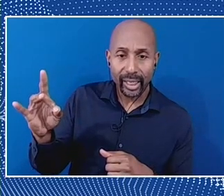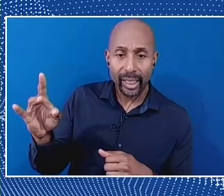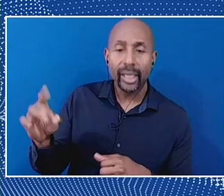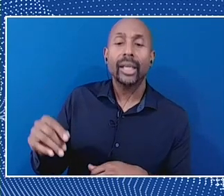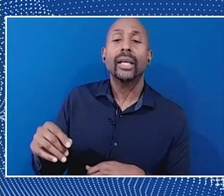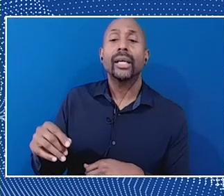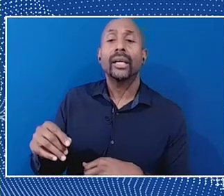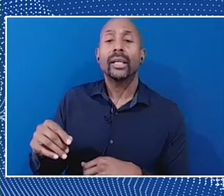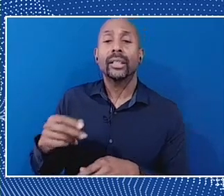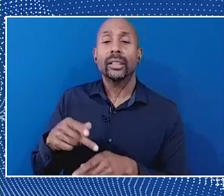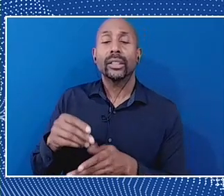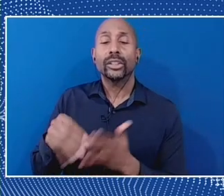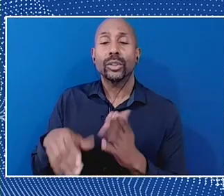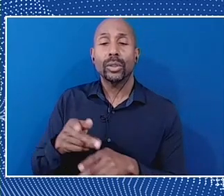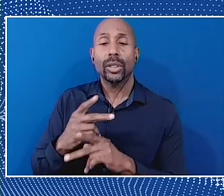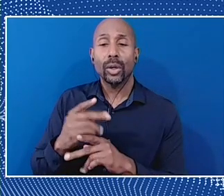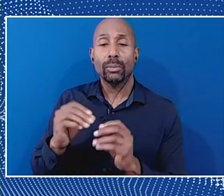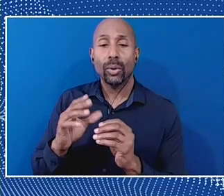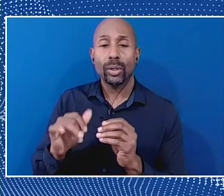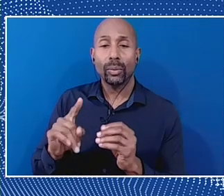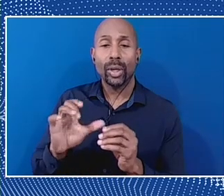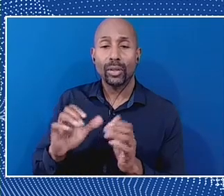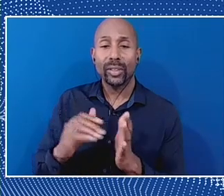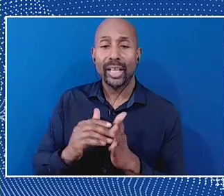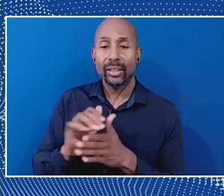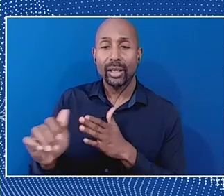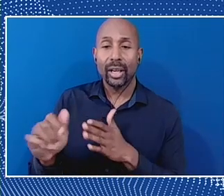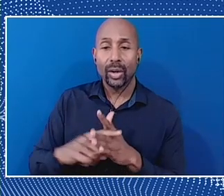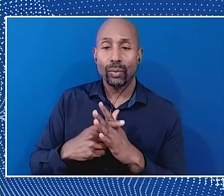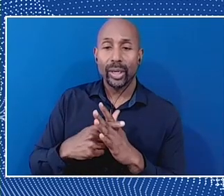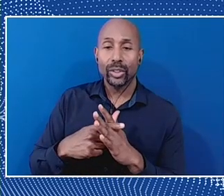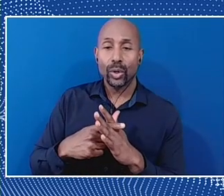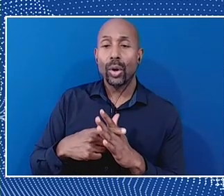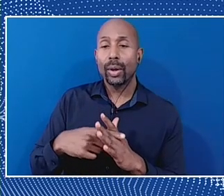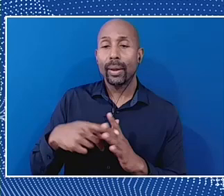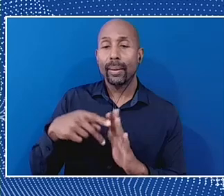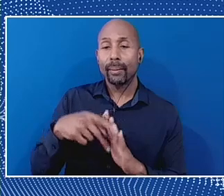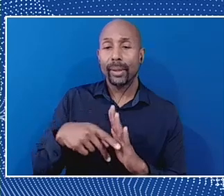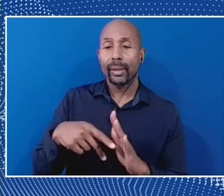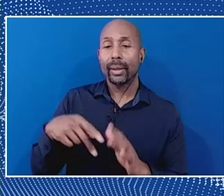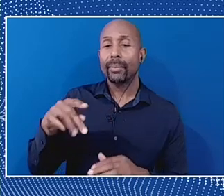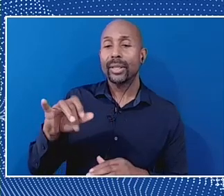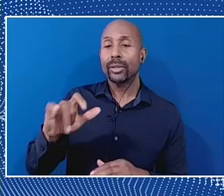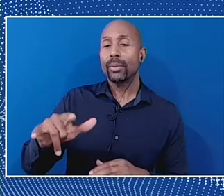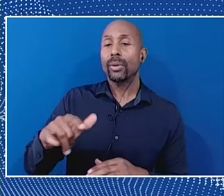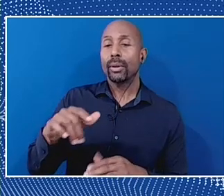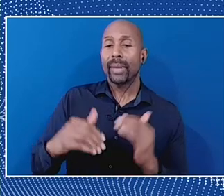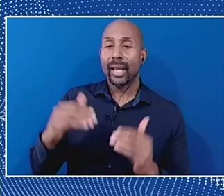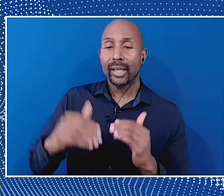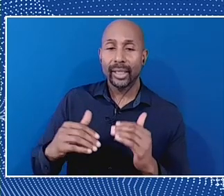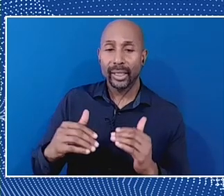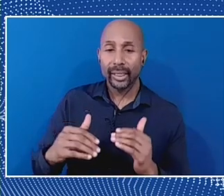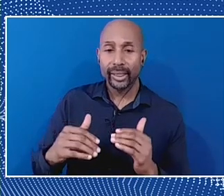riginal principal balance, combined or not combined, including those not owed to the Department, (19), in parentheses.